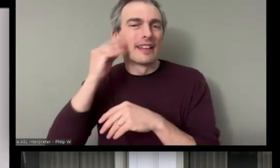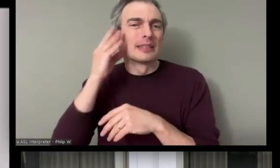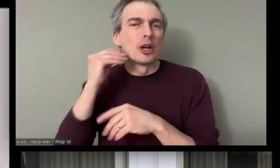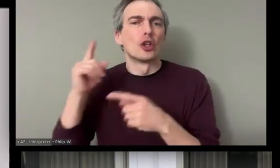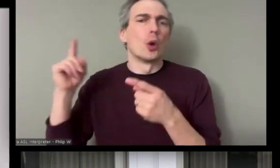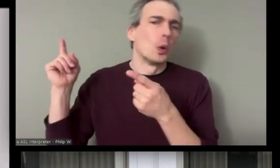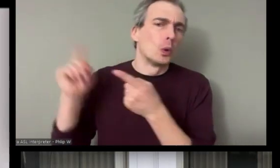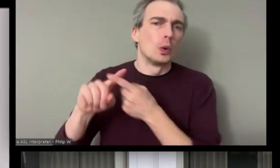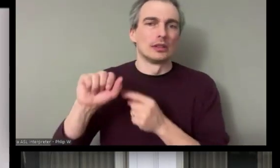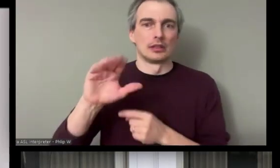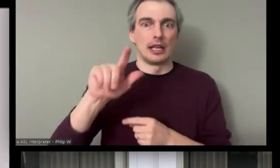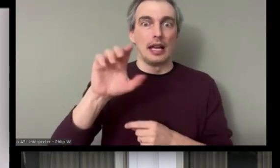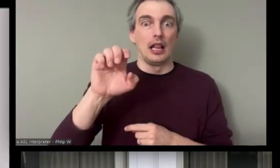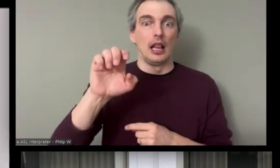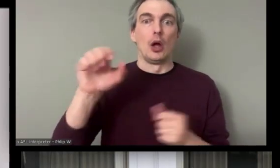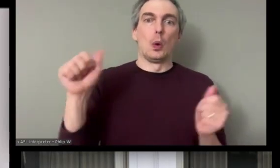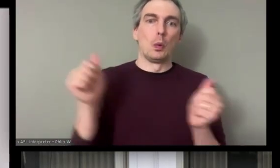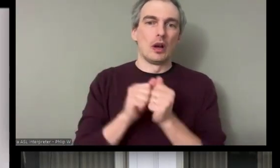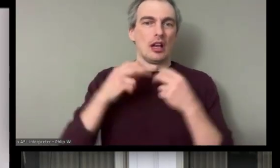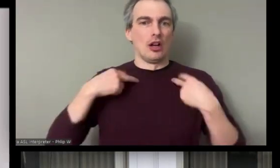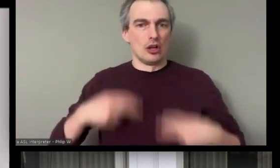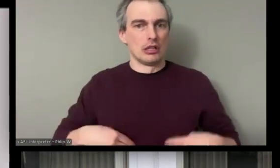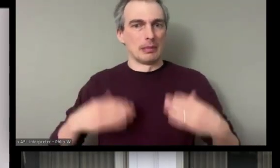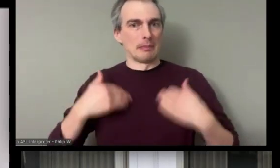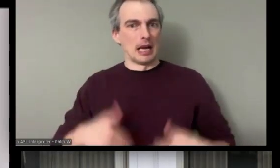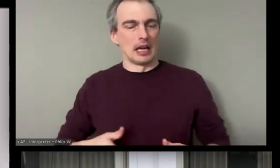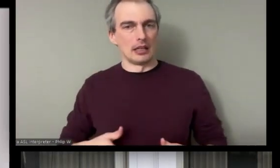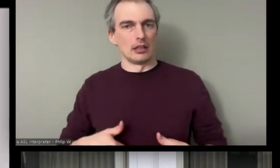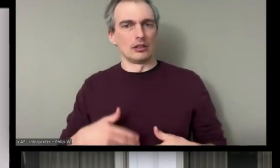So... Really, I think, the design patterns of, like, what the Americans